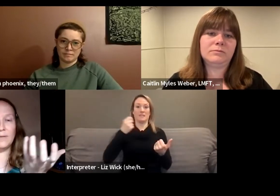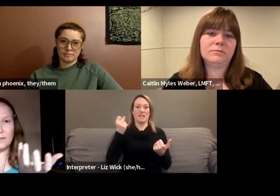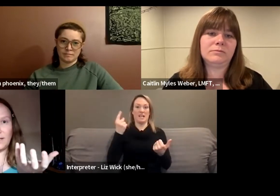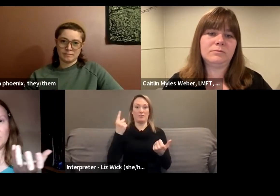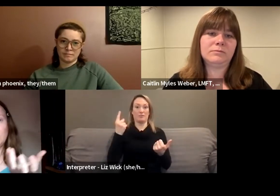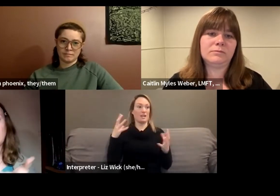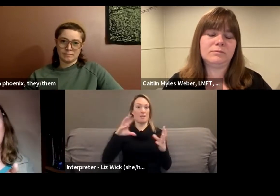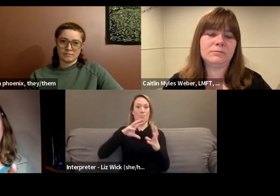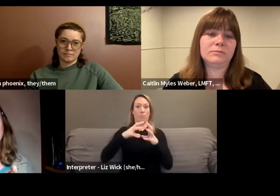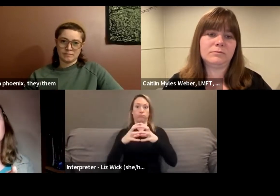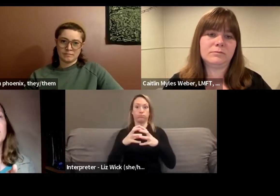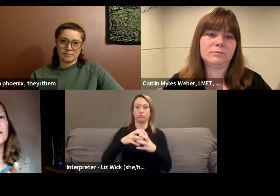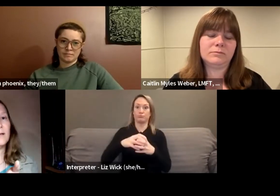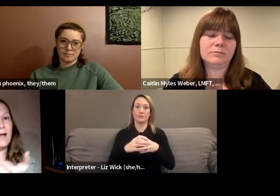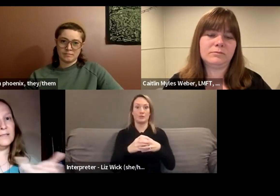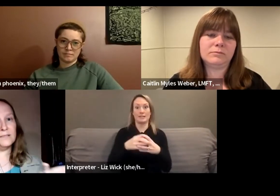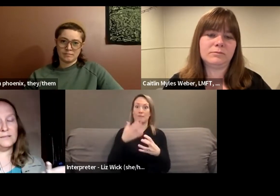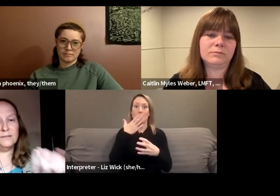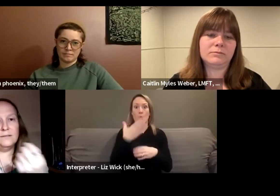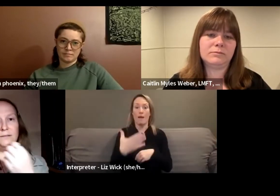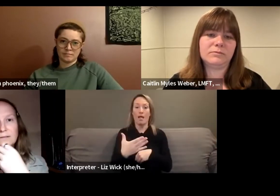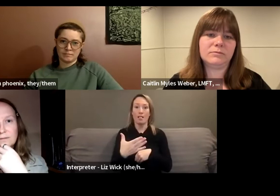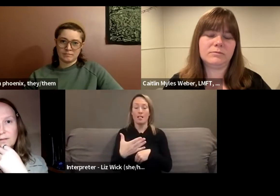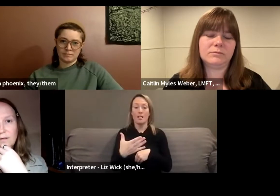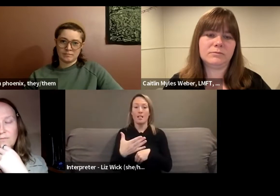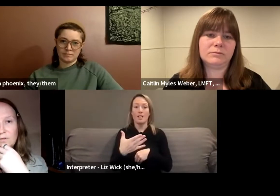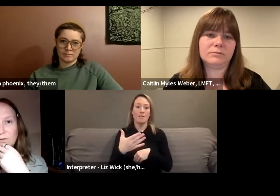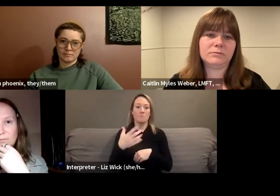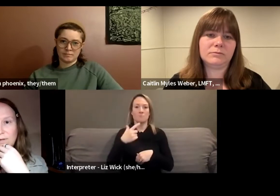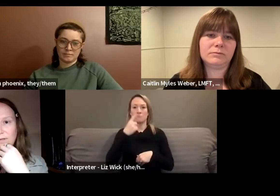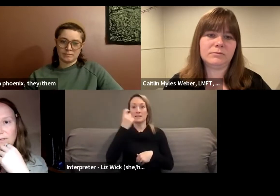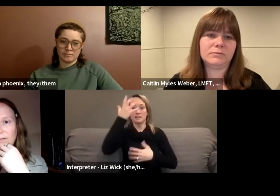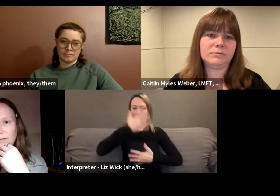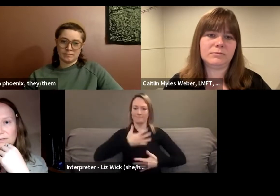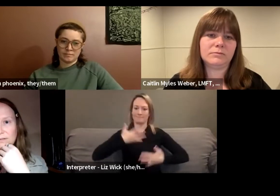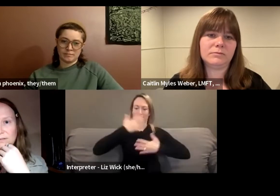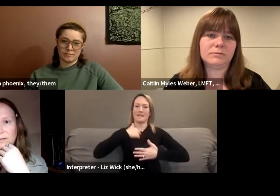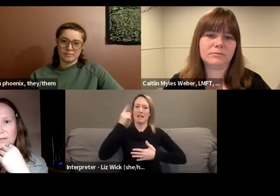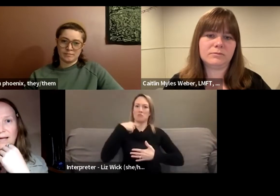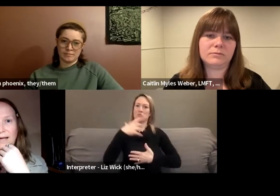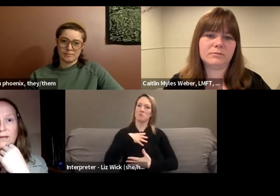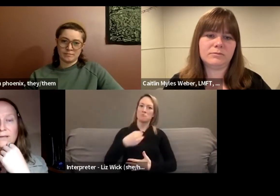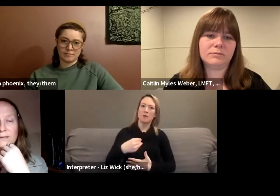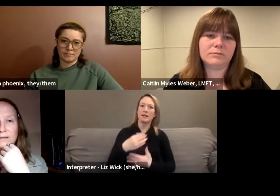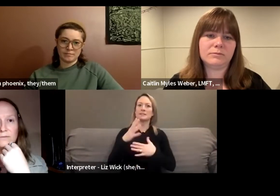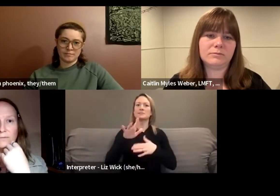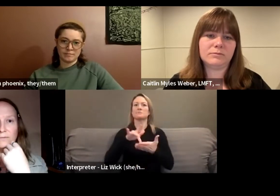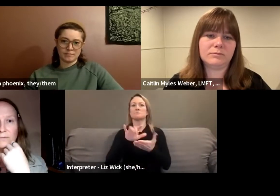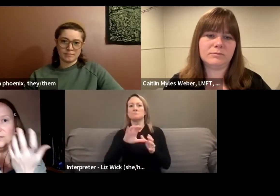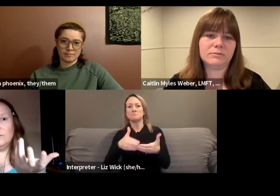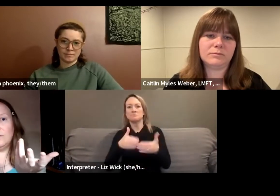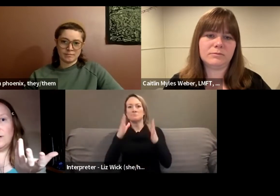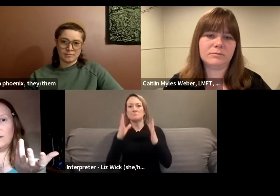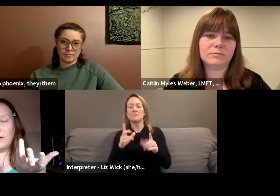middle aged, higher class individual. But there's a lot of hidden things for me too.